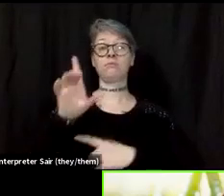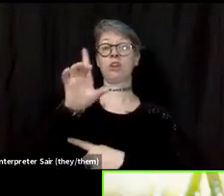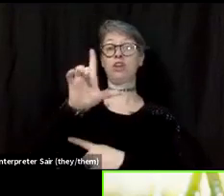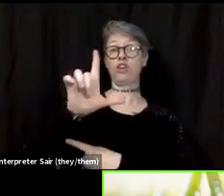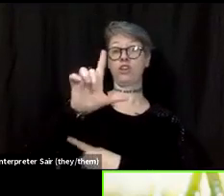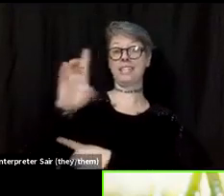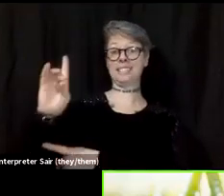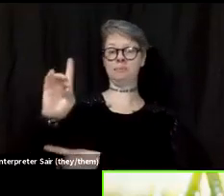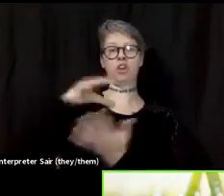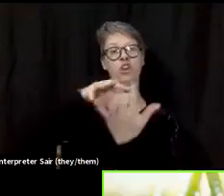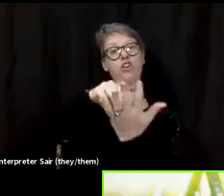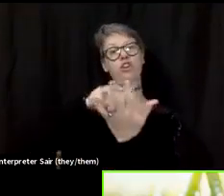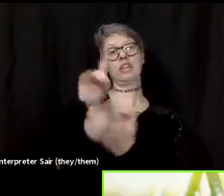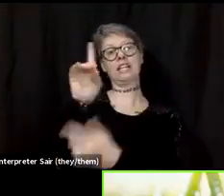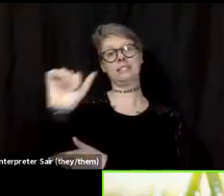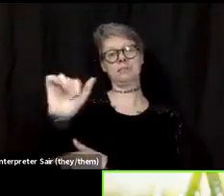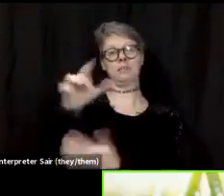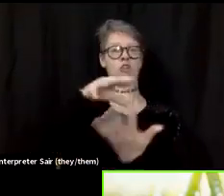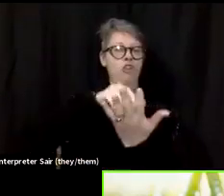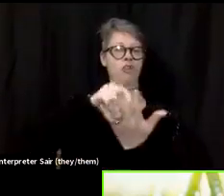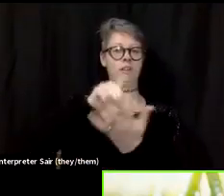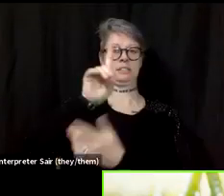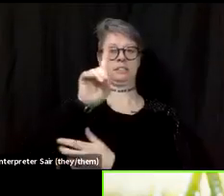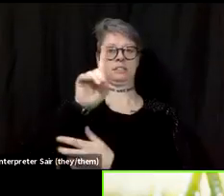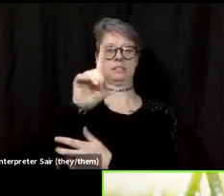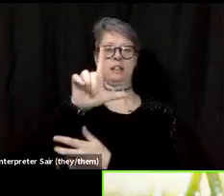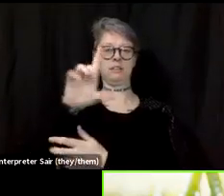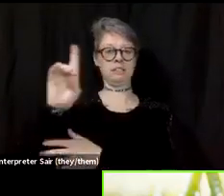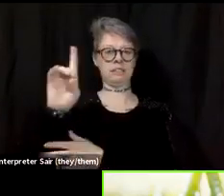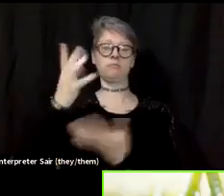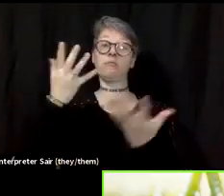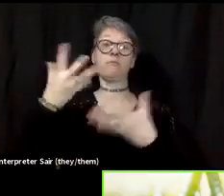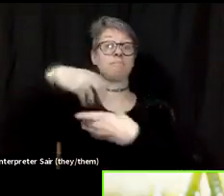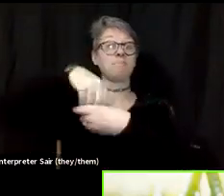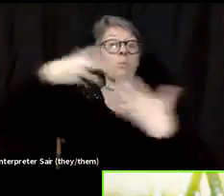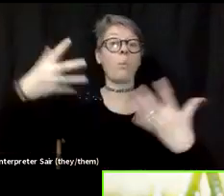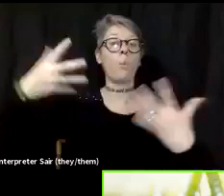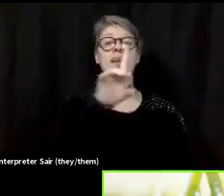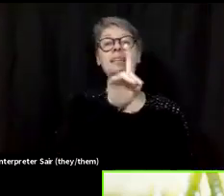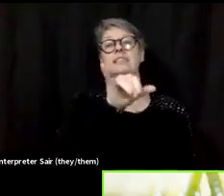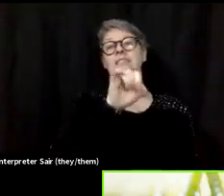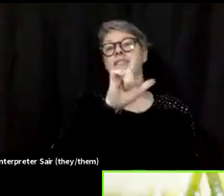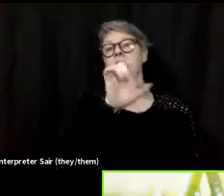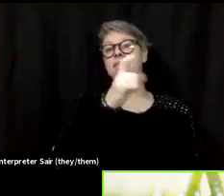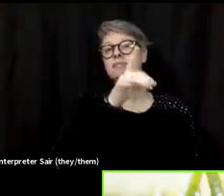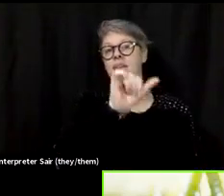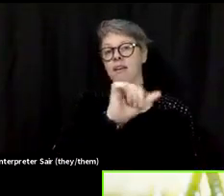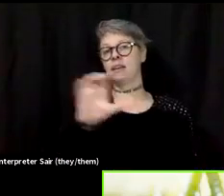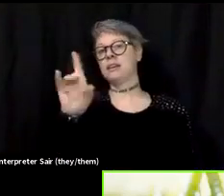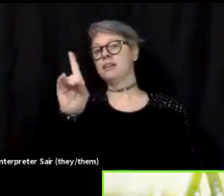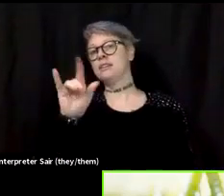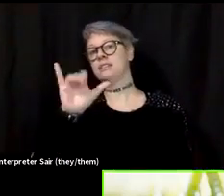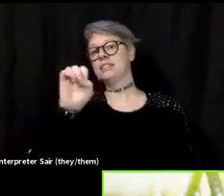for any type of learning disability and the learning disabilities include.